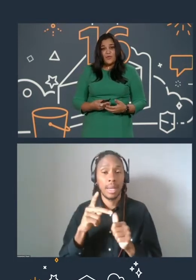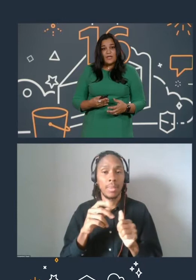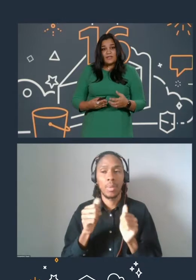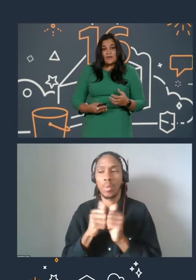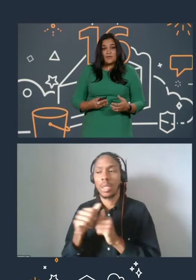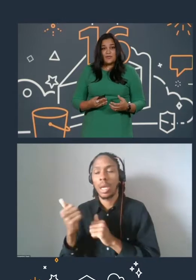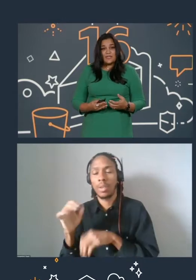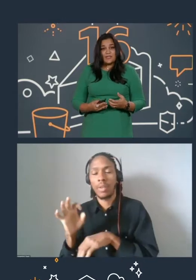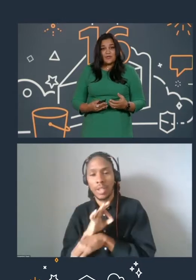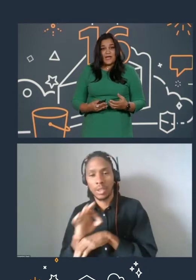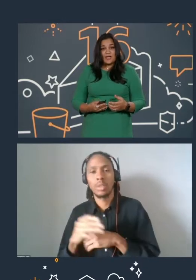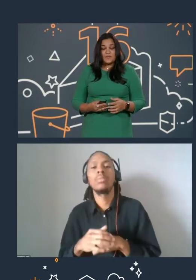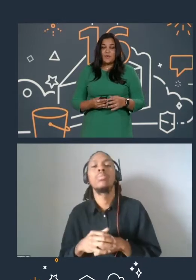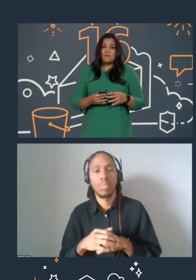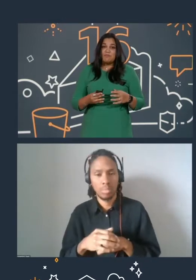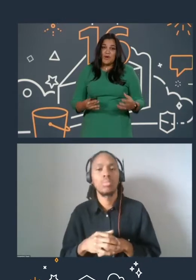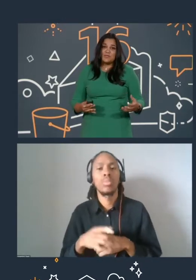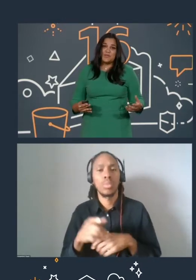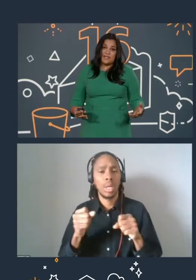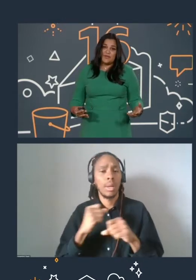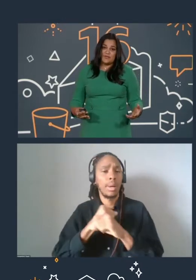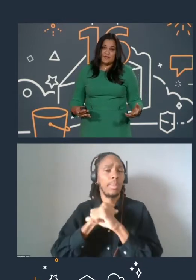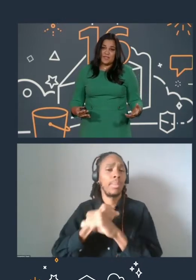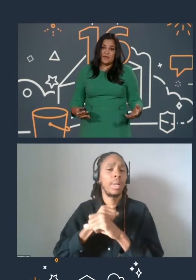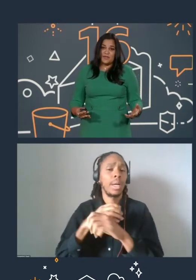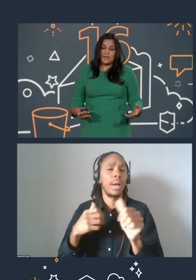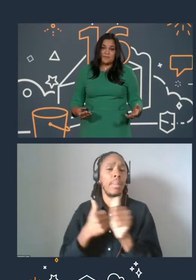we allow you to protect your backups with multiple layers of security.